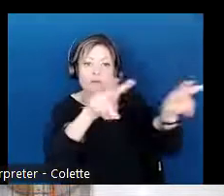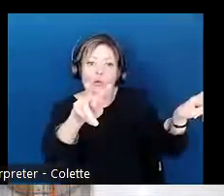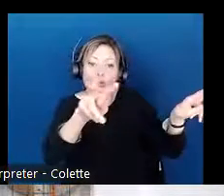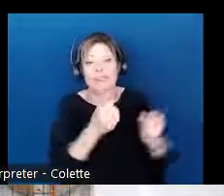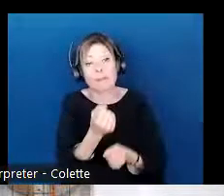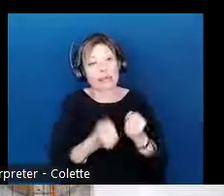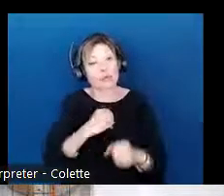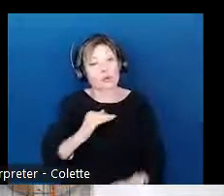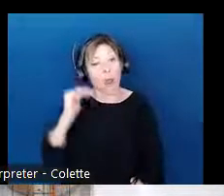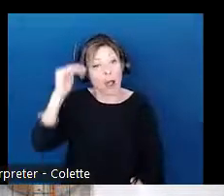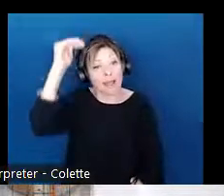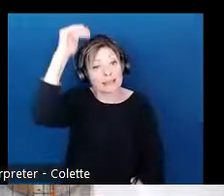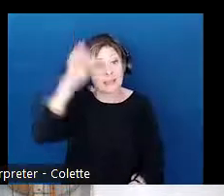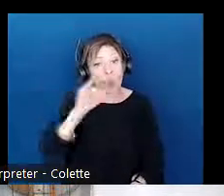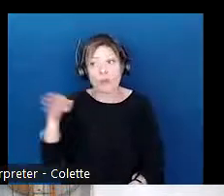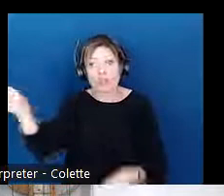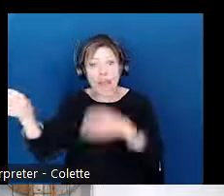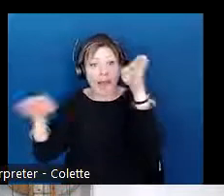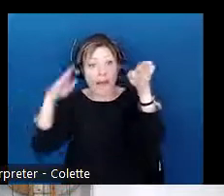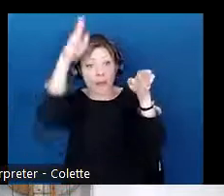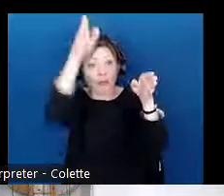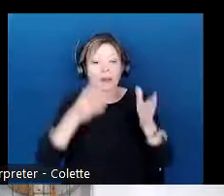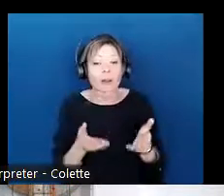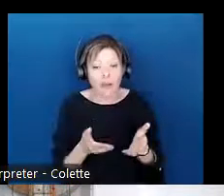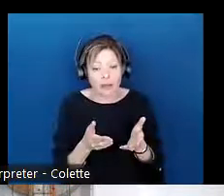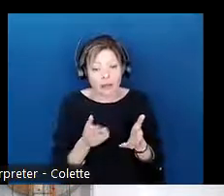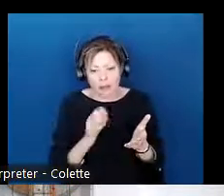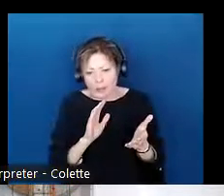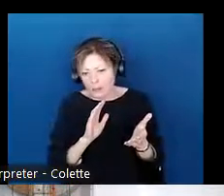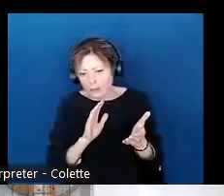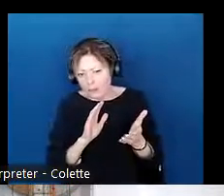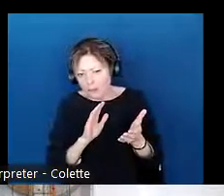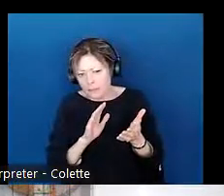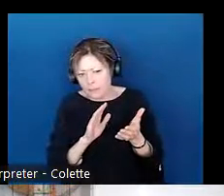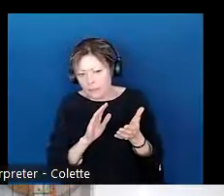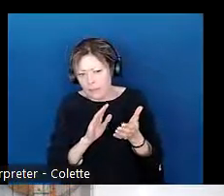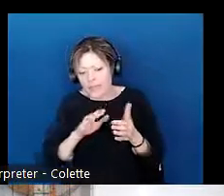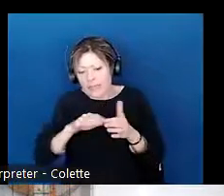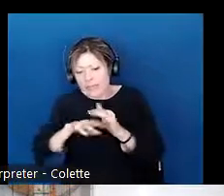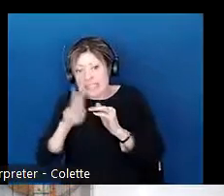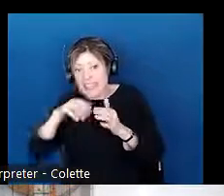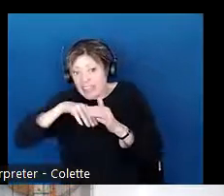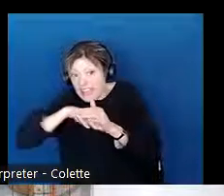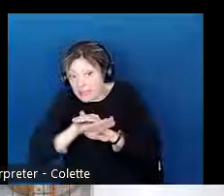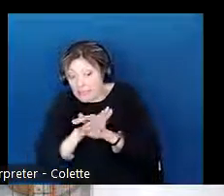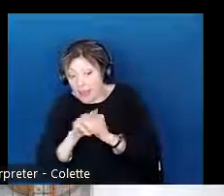uh which angle you're looking but then as we're approaching the inside here this is very trademark